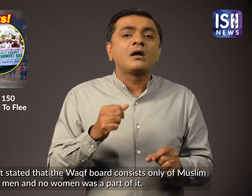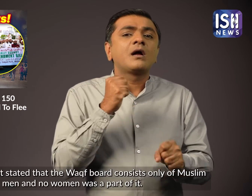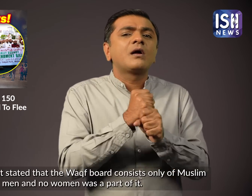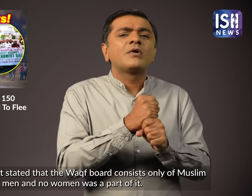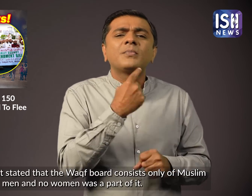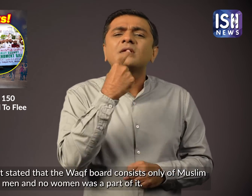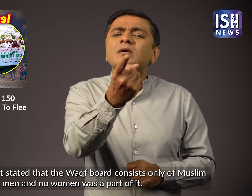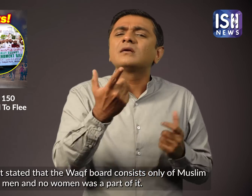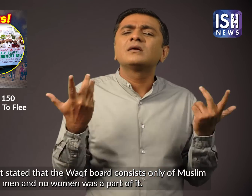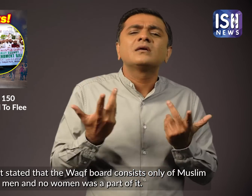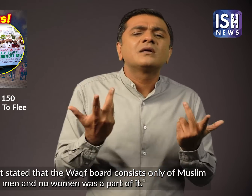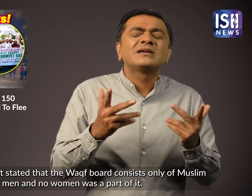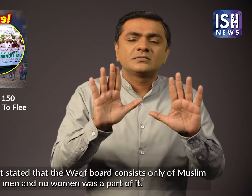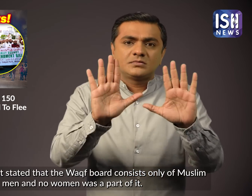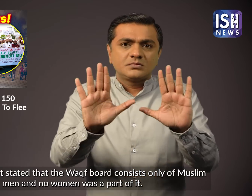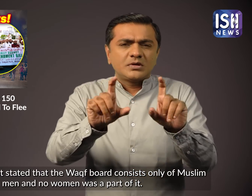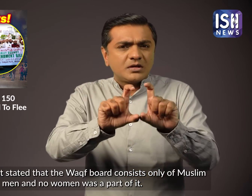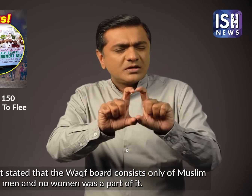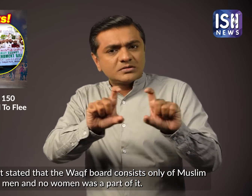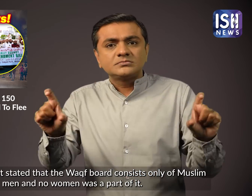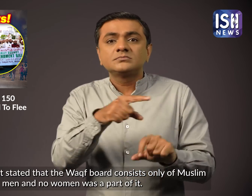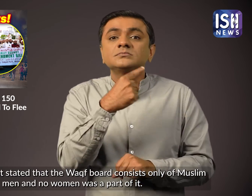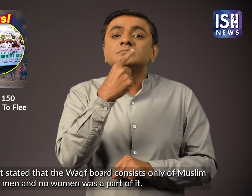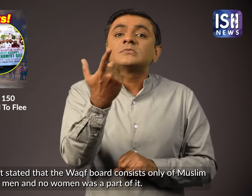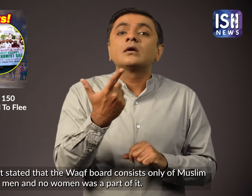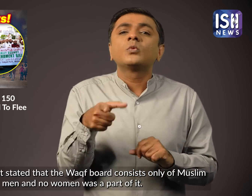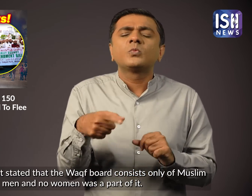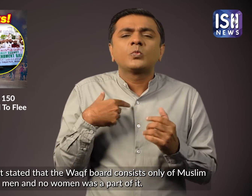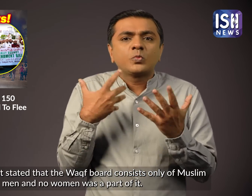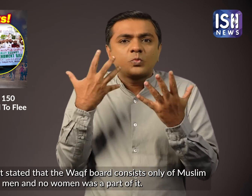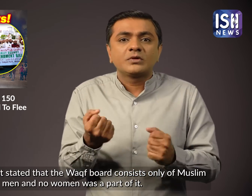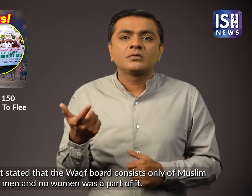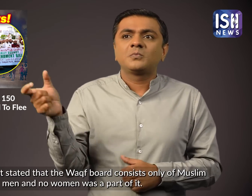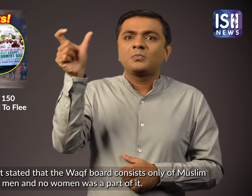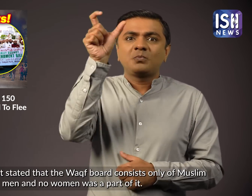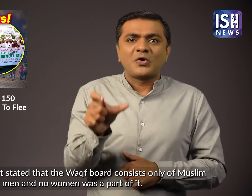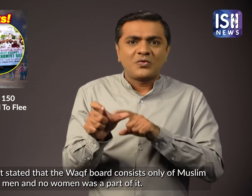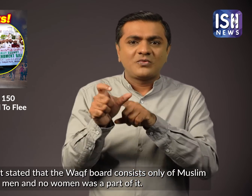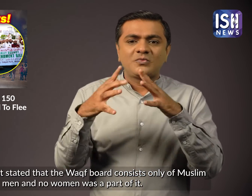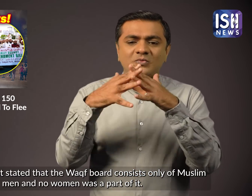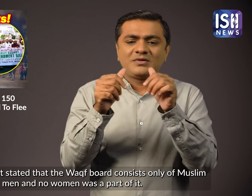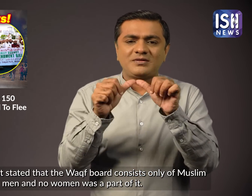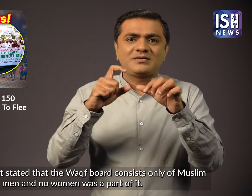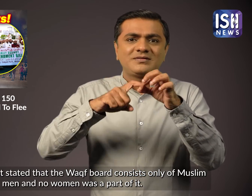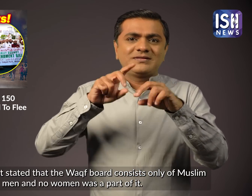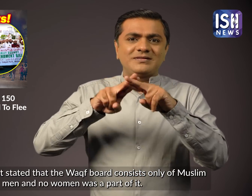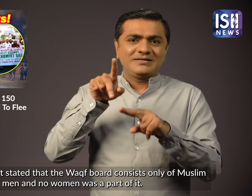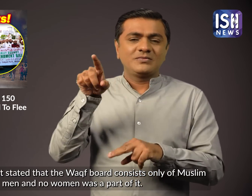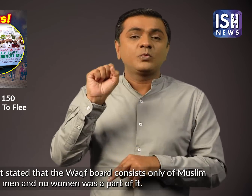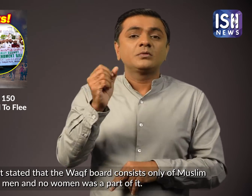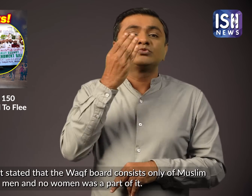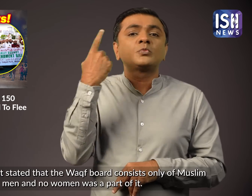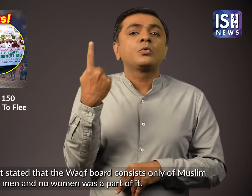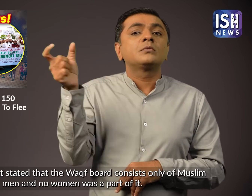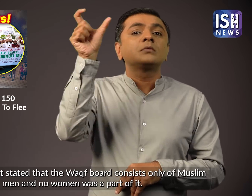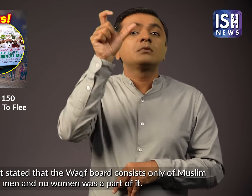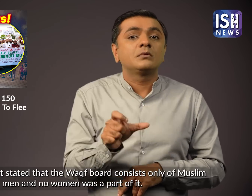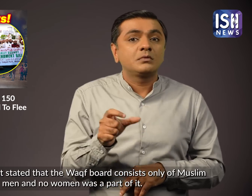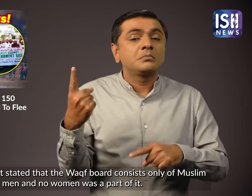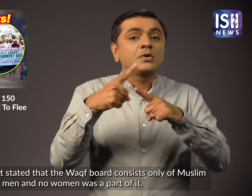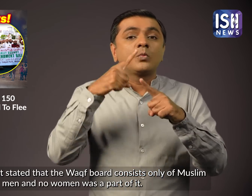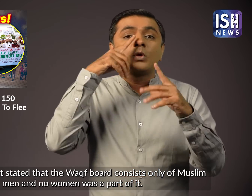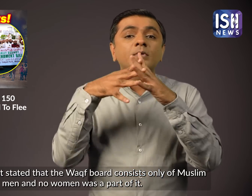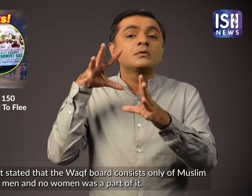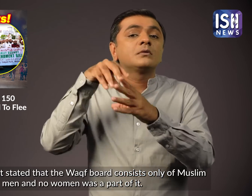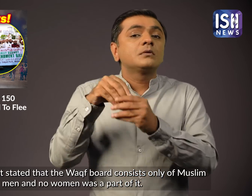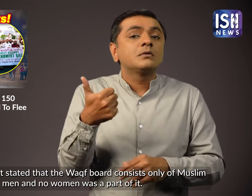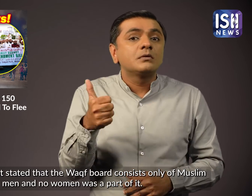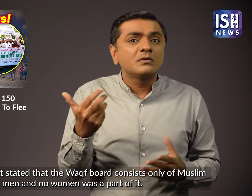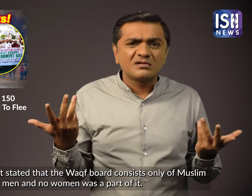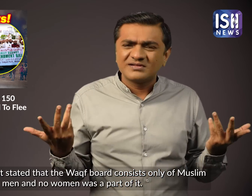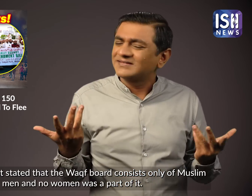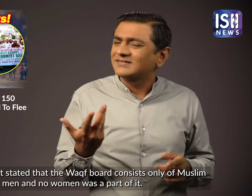The government stated that the Waqf board consists only of Muslim men and no women was a part of it.